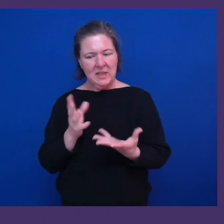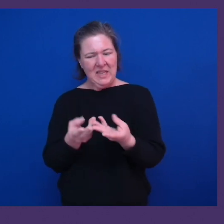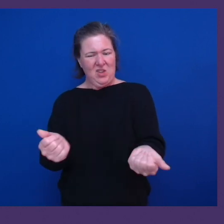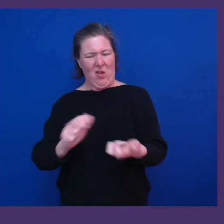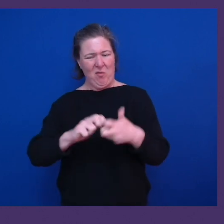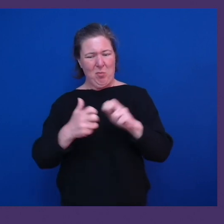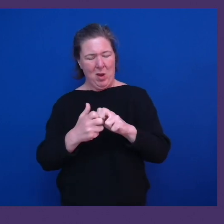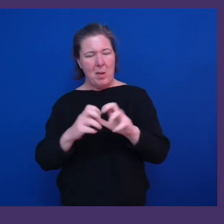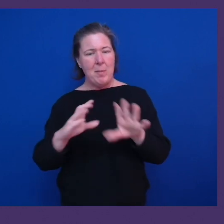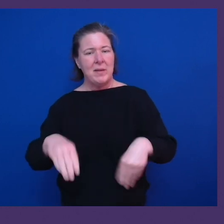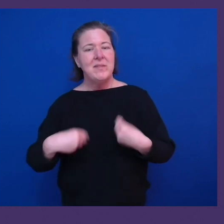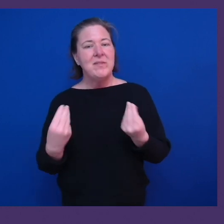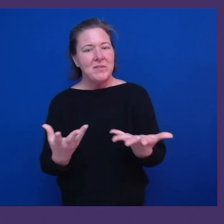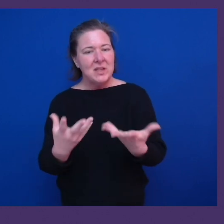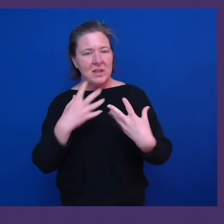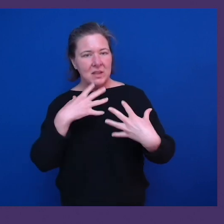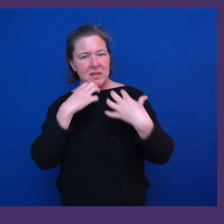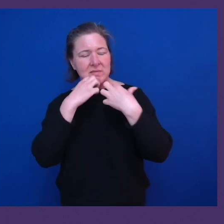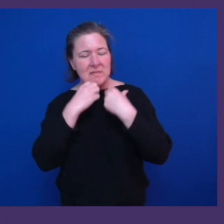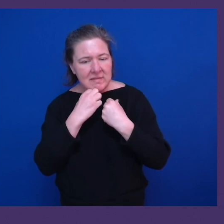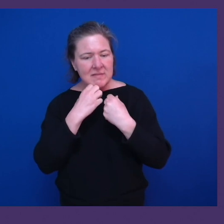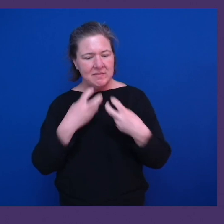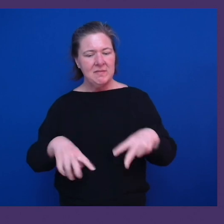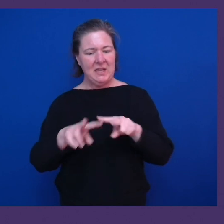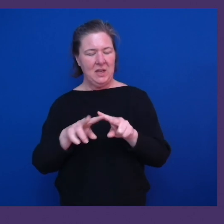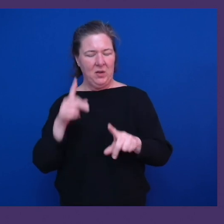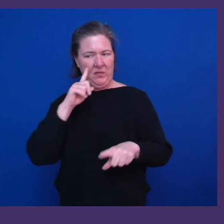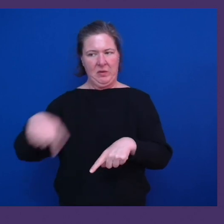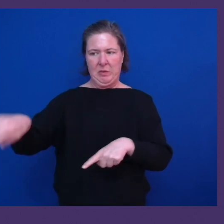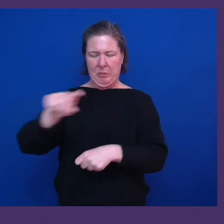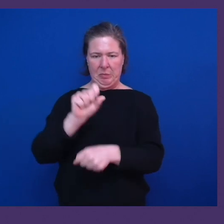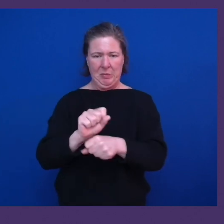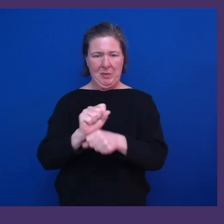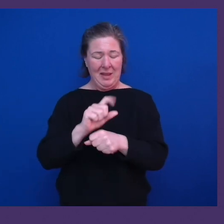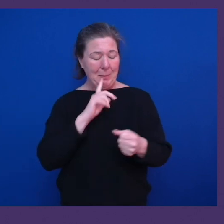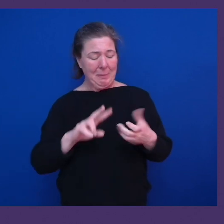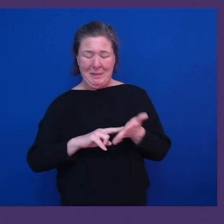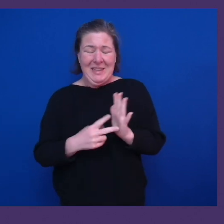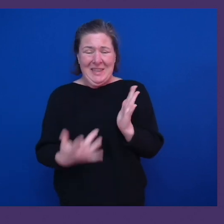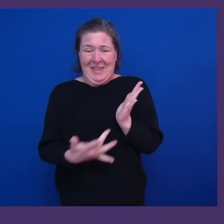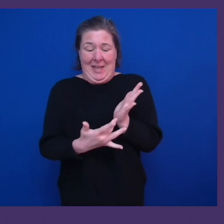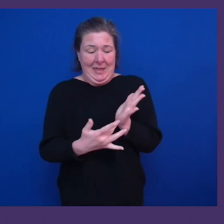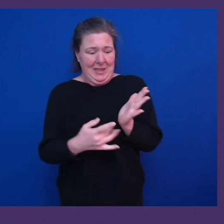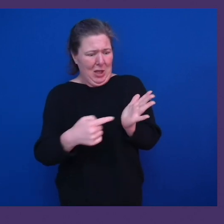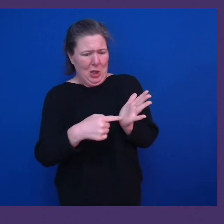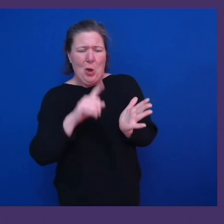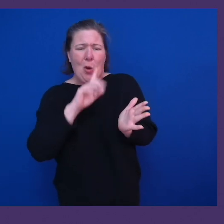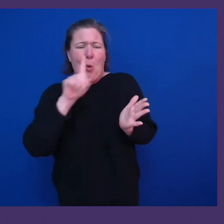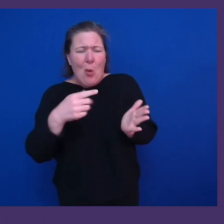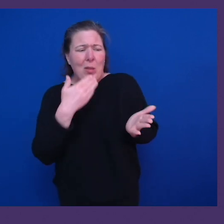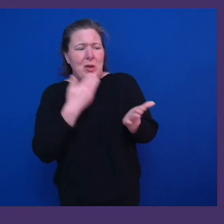I think technology is really only as good as the people that benefits and we're building something that we want to roll